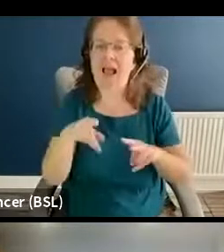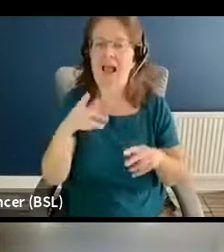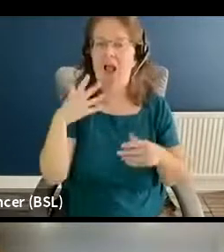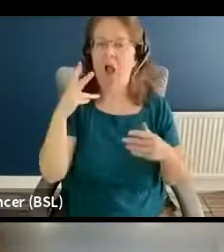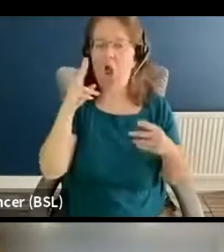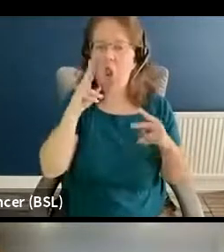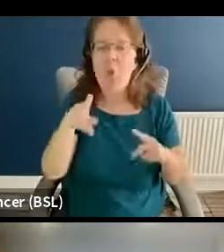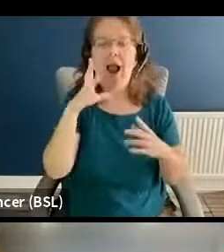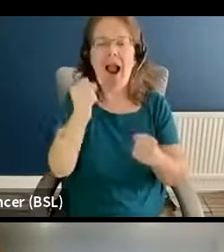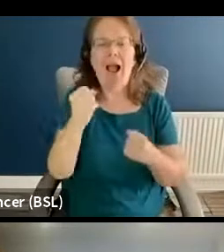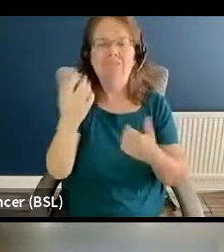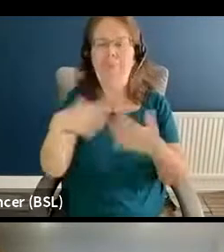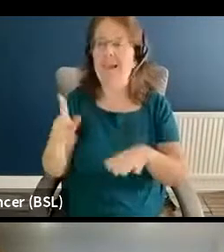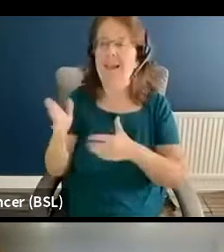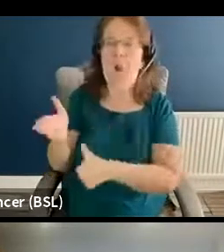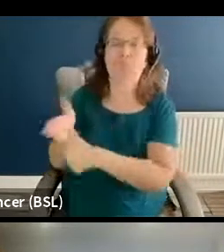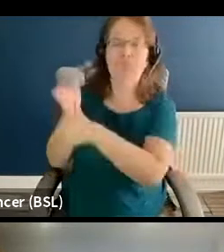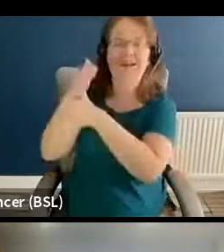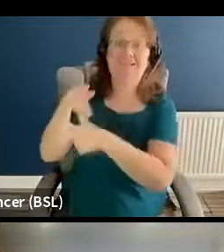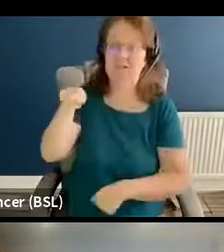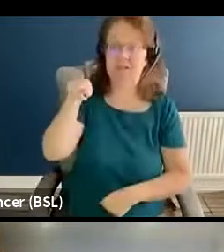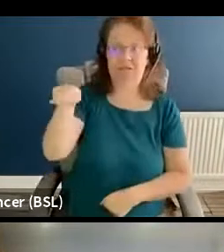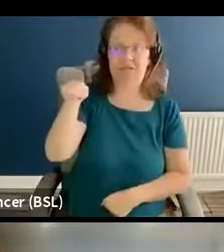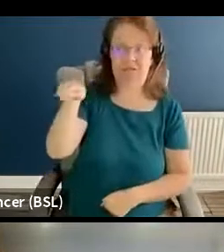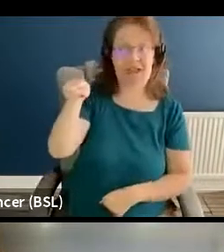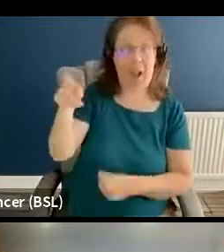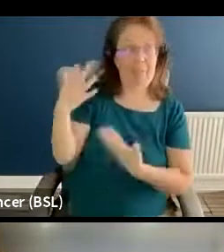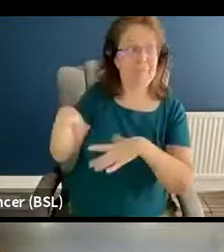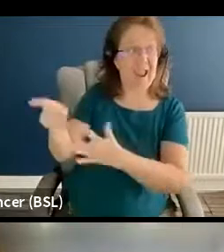If there's a competitor, that's doing a better job with accessibility point to them and say,